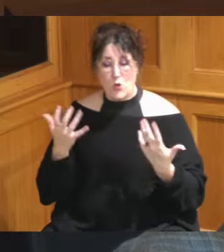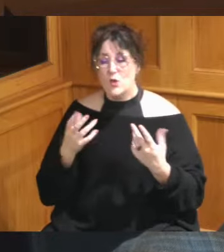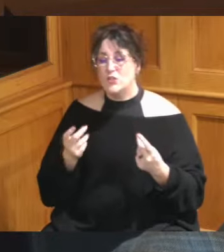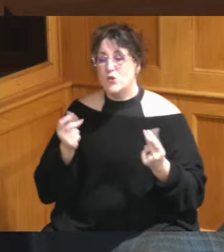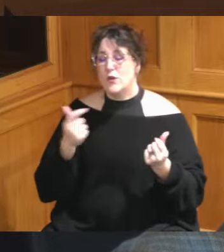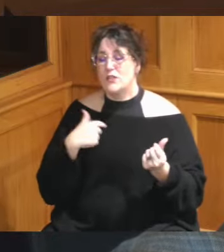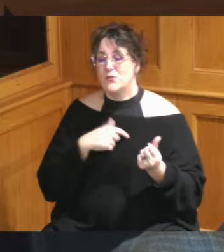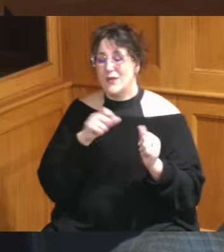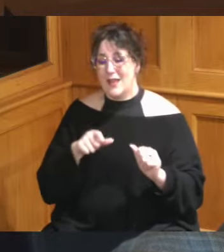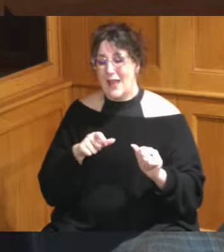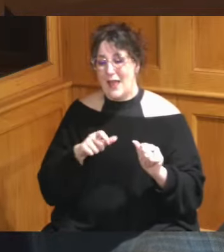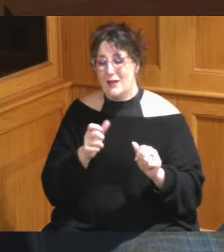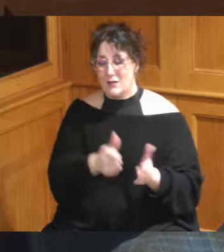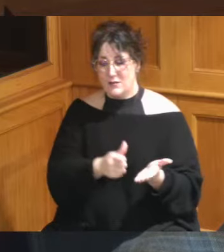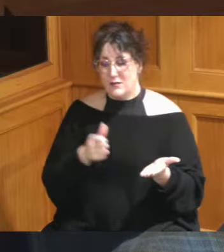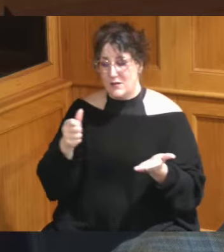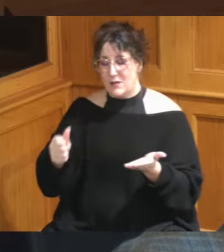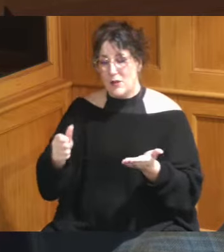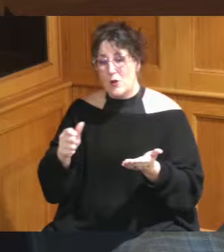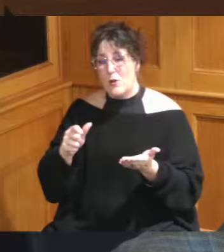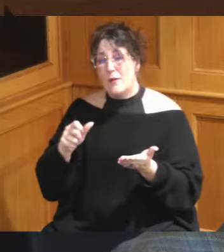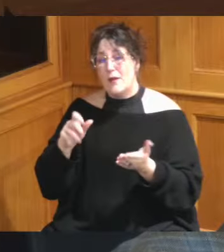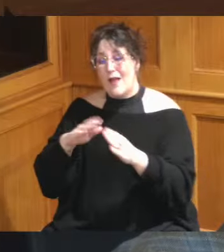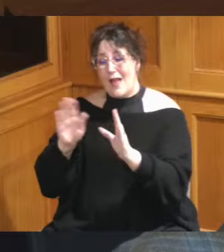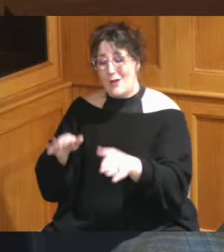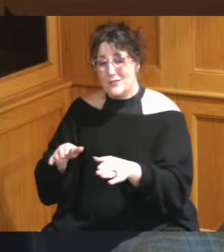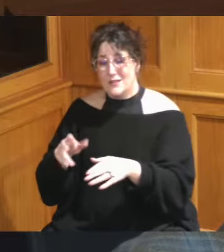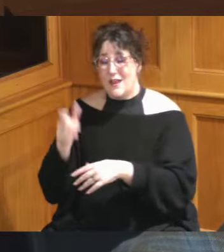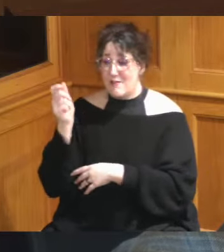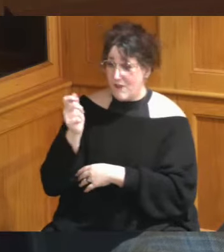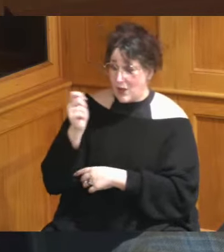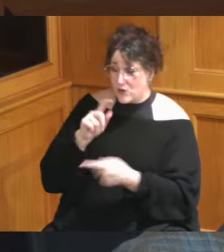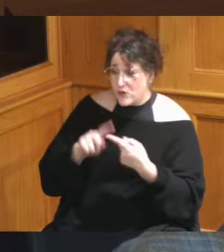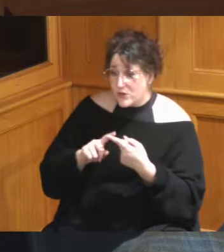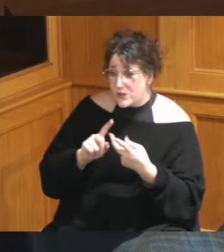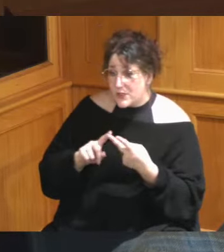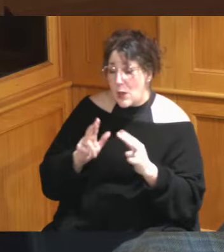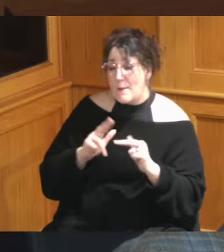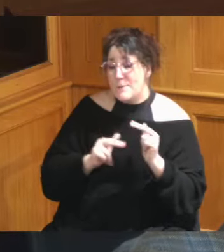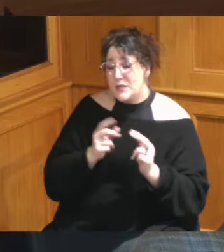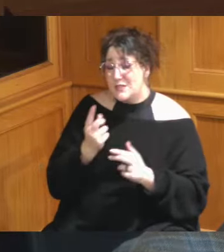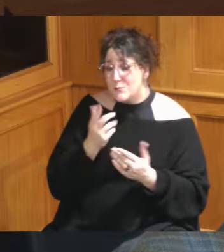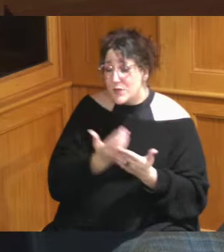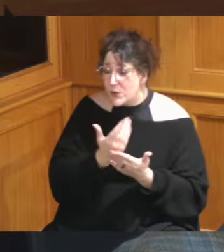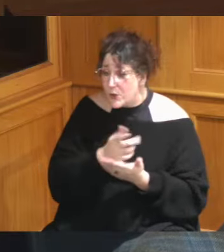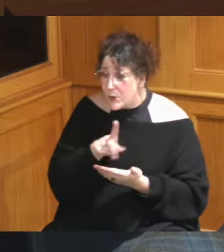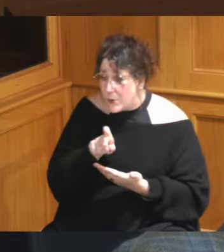get some people in some housing? Is it vouchers? Is it building something new? Because the goal is